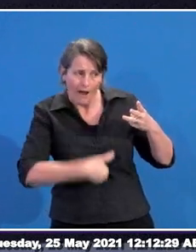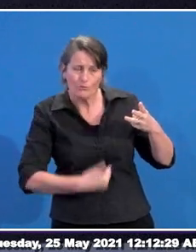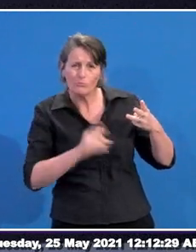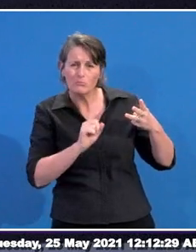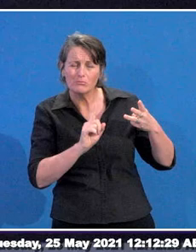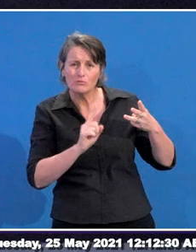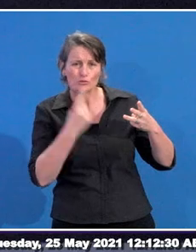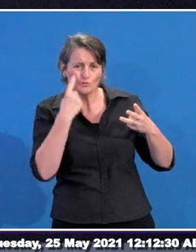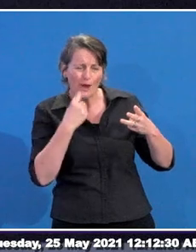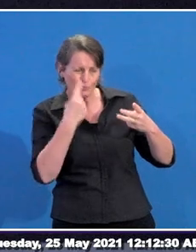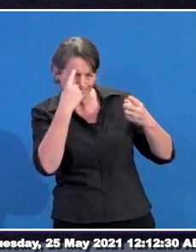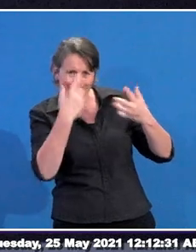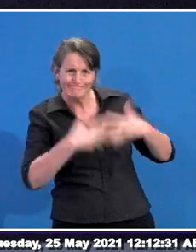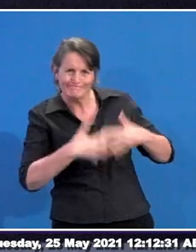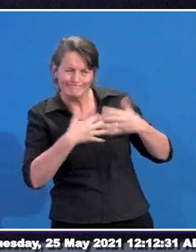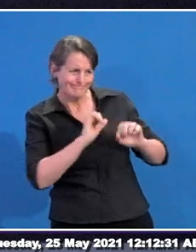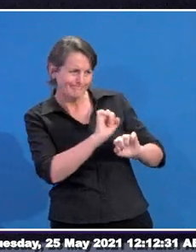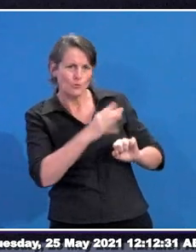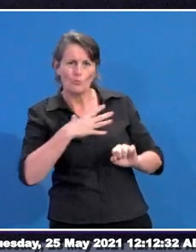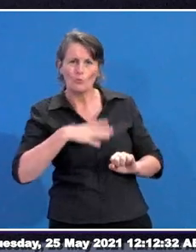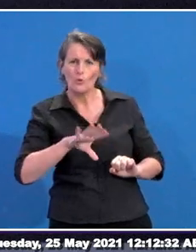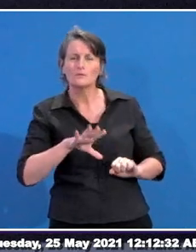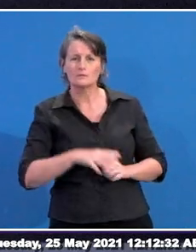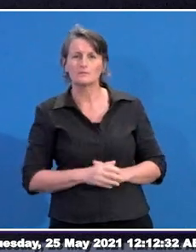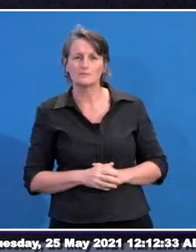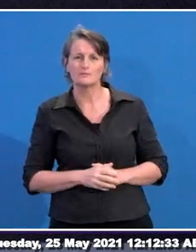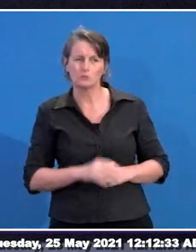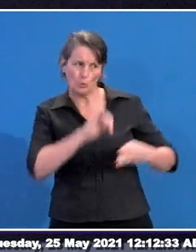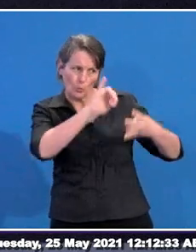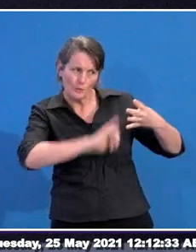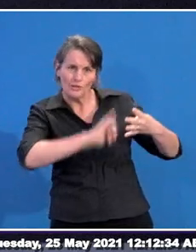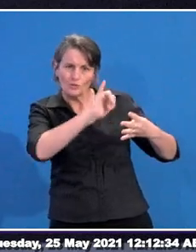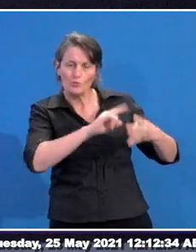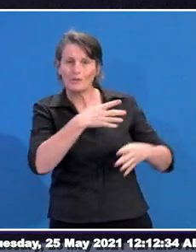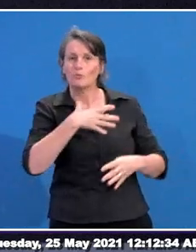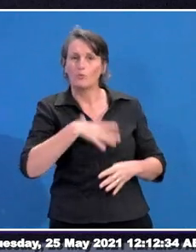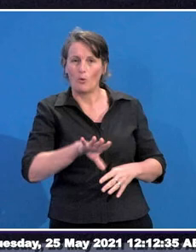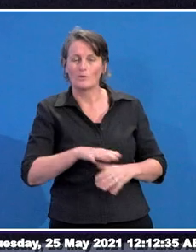You know, you try and work out which one it is that he's turning towards.